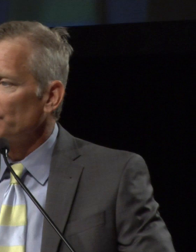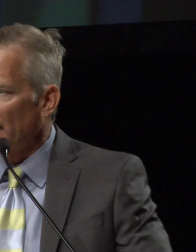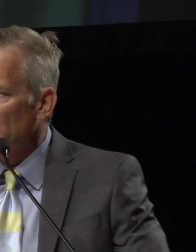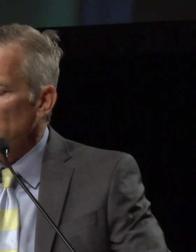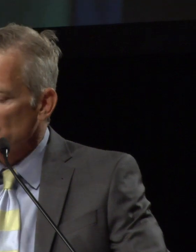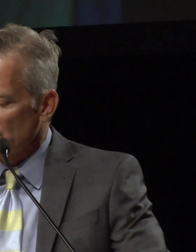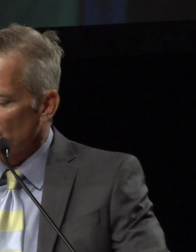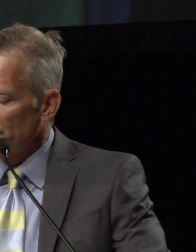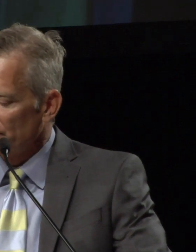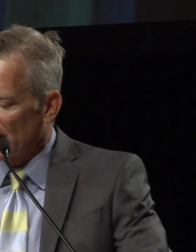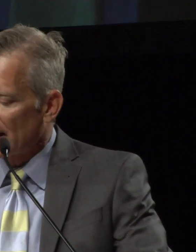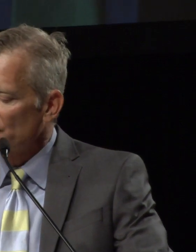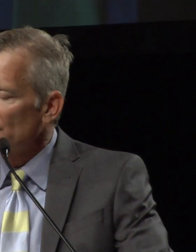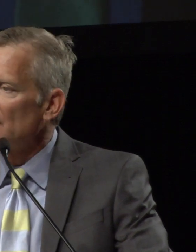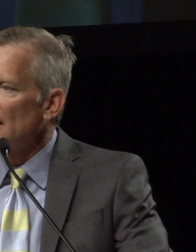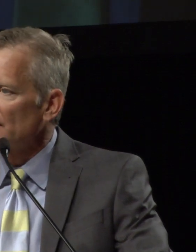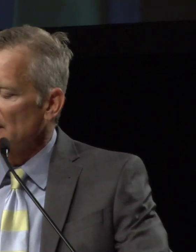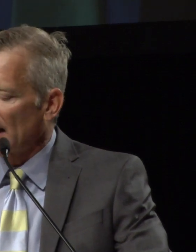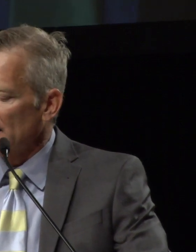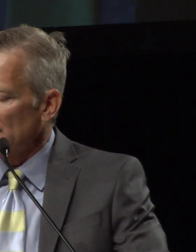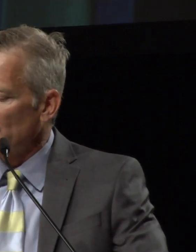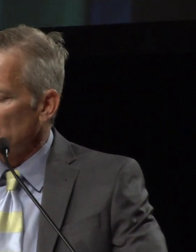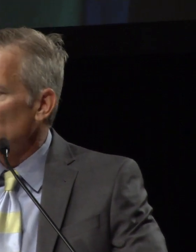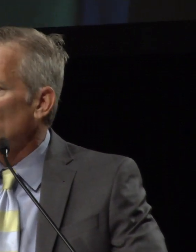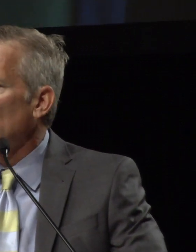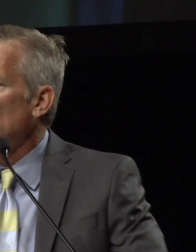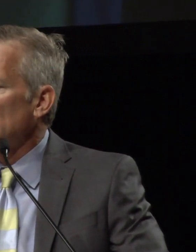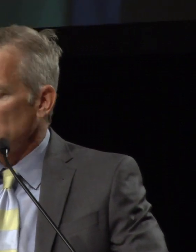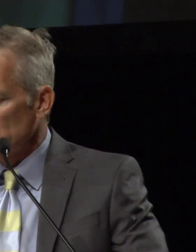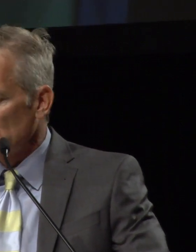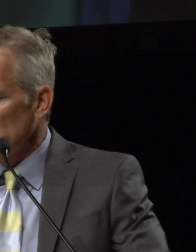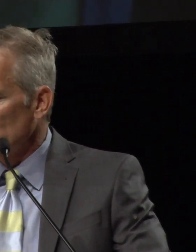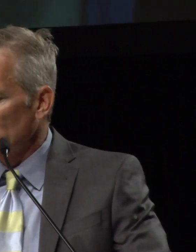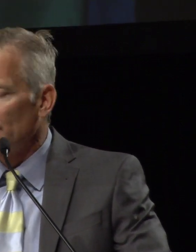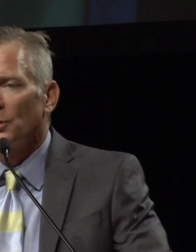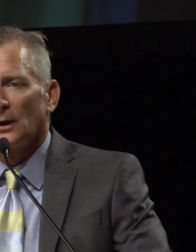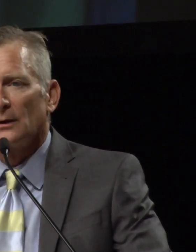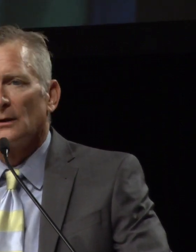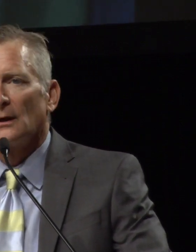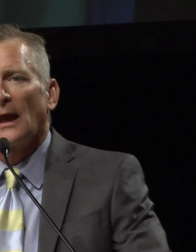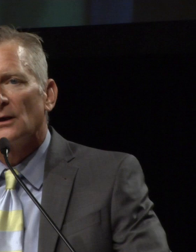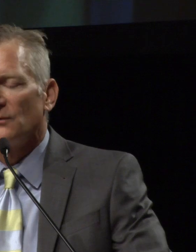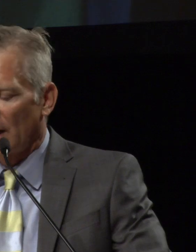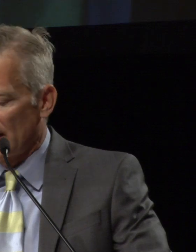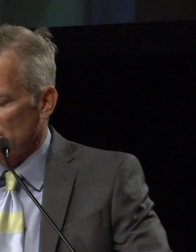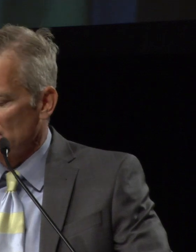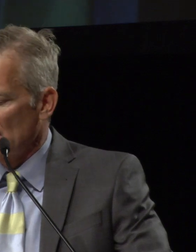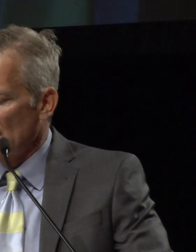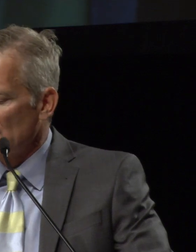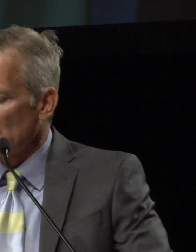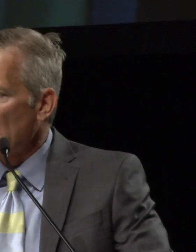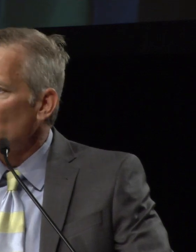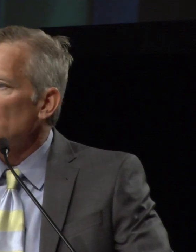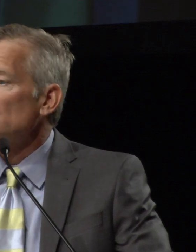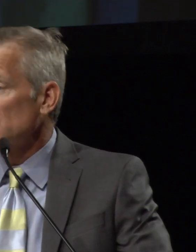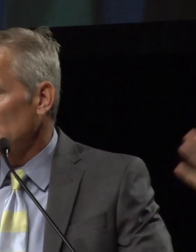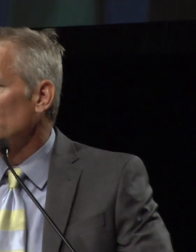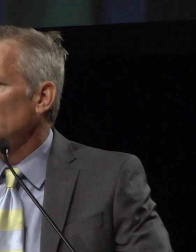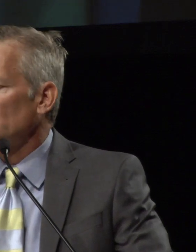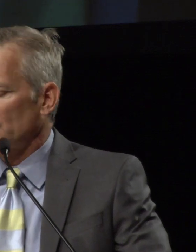SPEND CONSIDERABLE TIME DURING THE NEXT ACADEMIC YEAR IN SEEKING YOUR INPUT AND ADVICE AS TO HOW WE CAN CELEBRATE THE